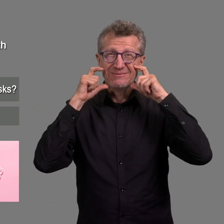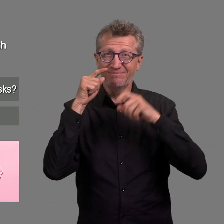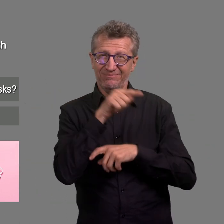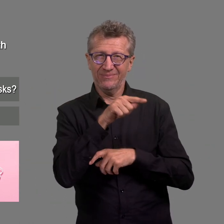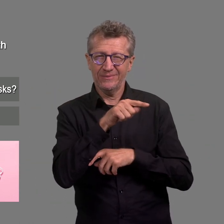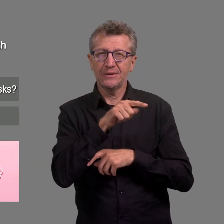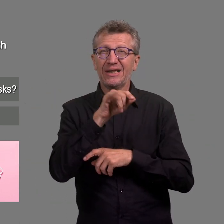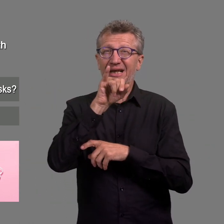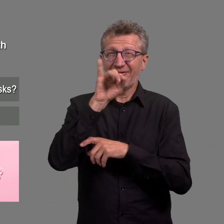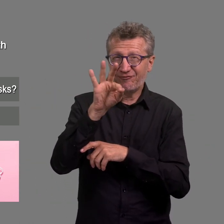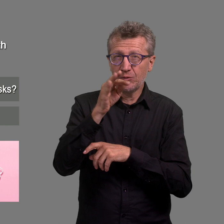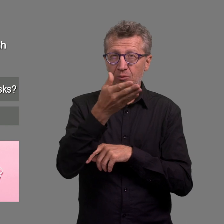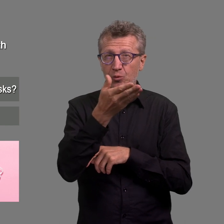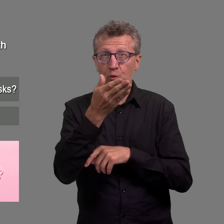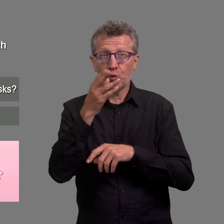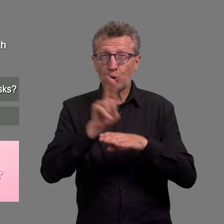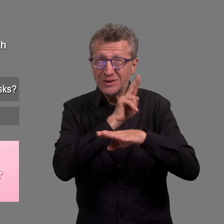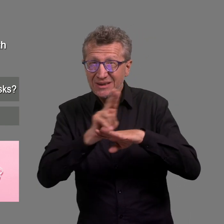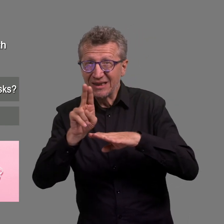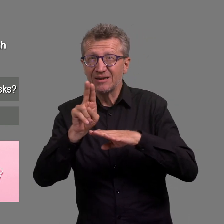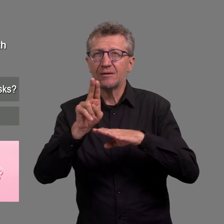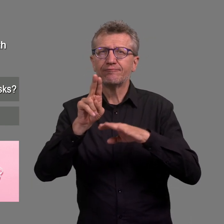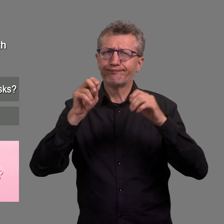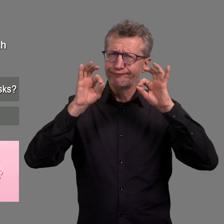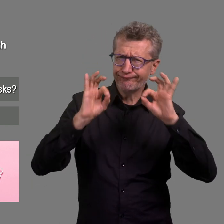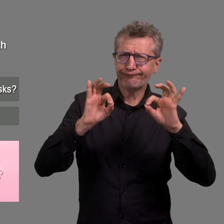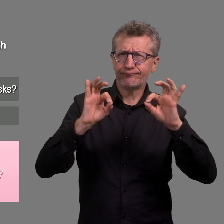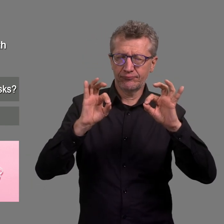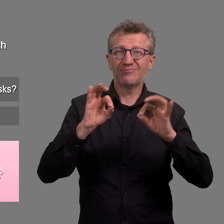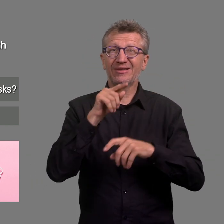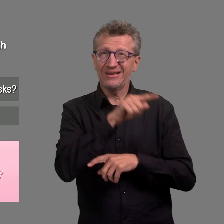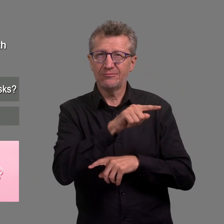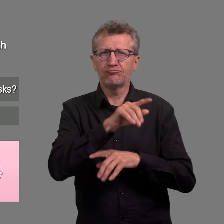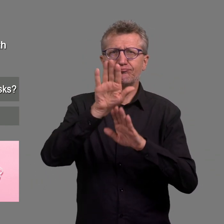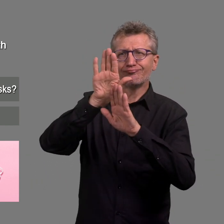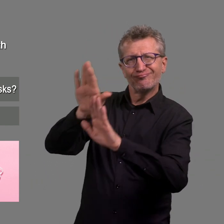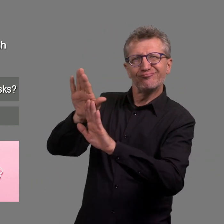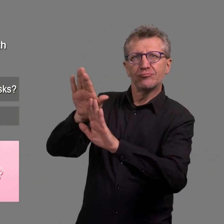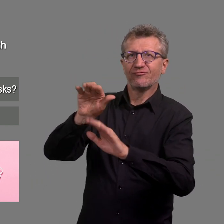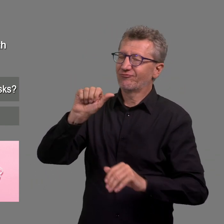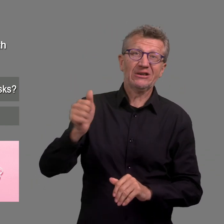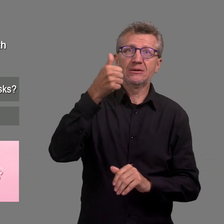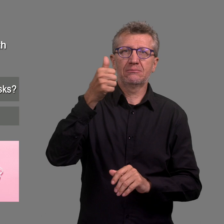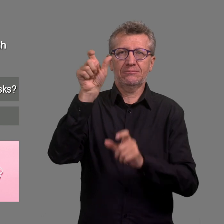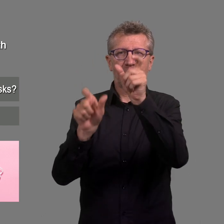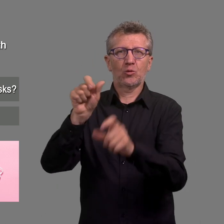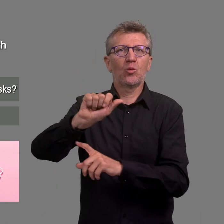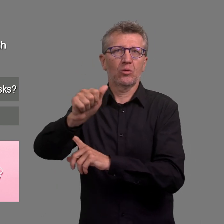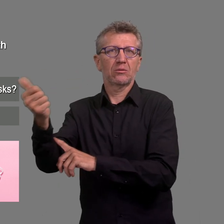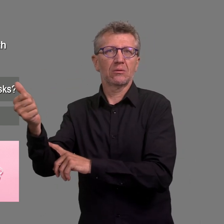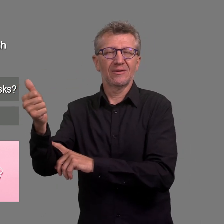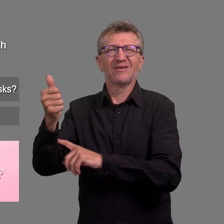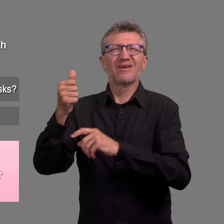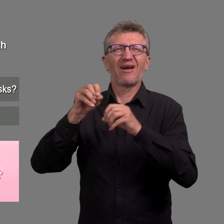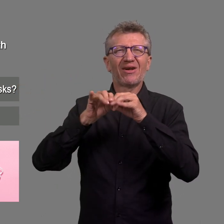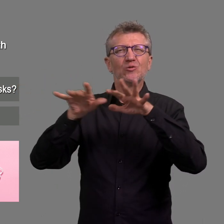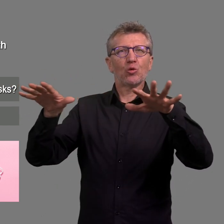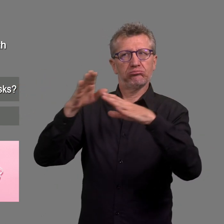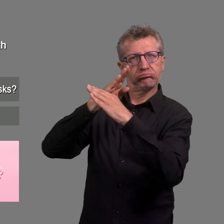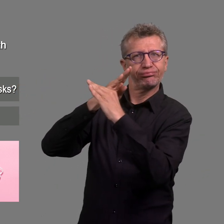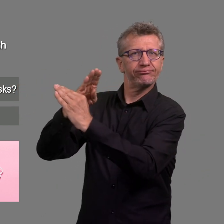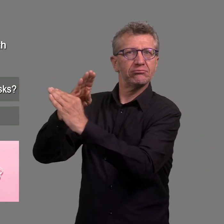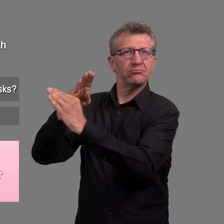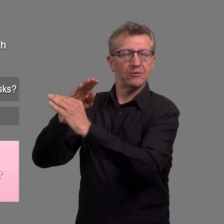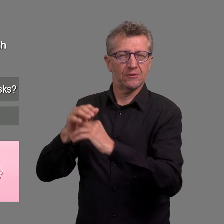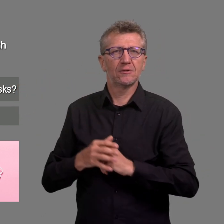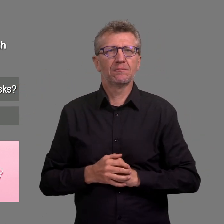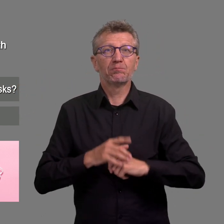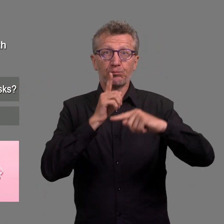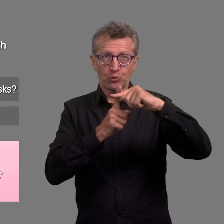Surgical masks, when used correctly, primarily protect other people from infection.